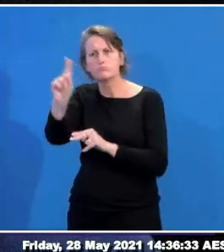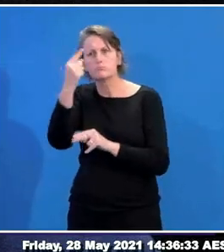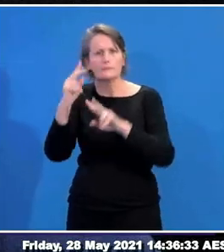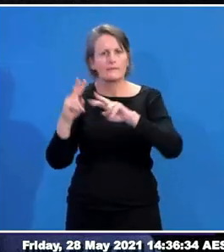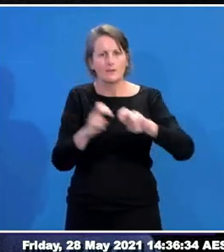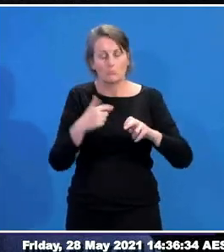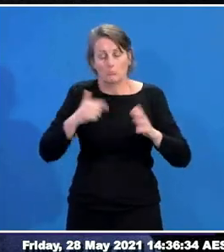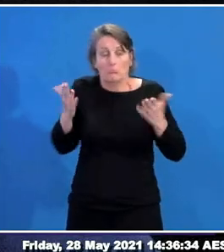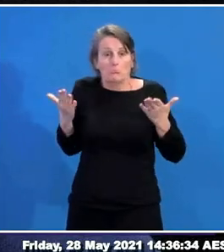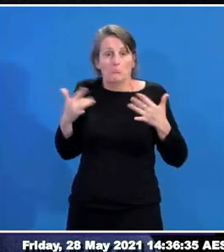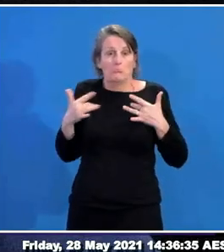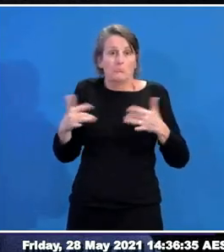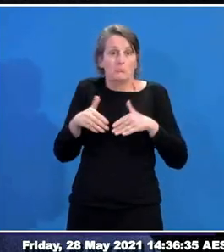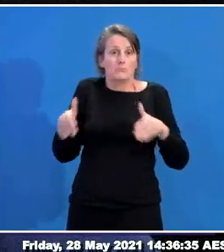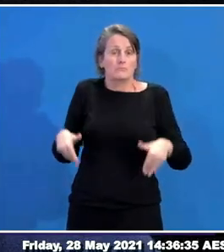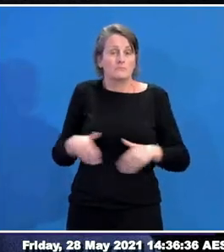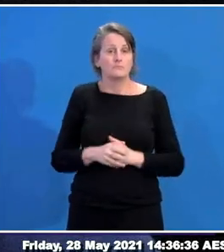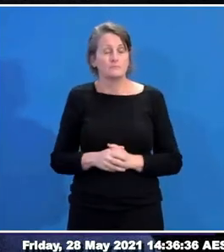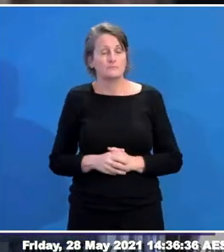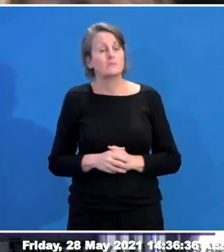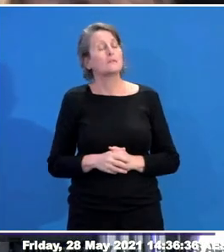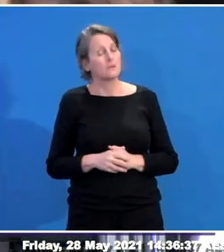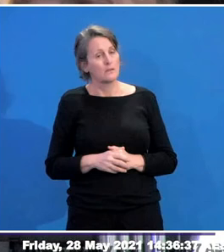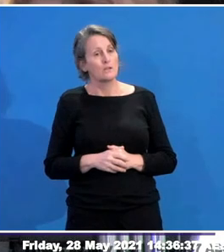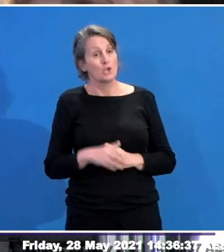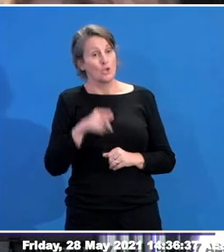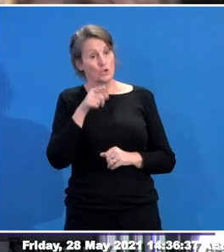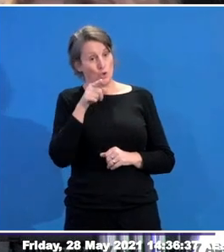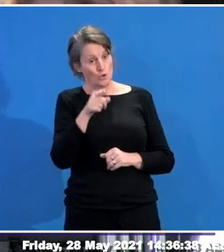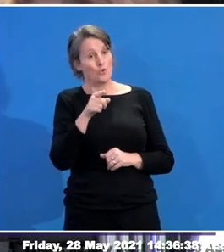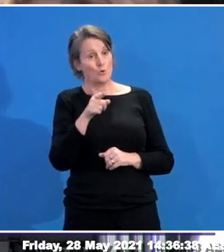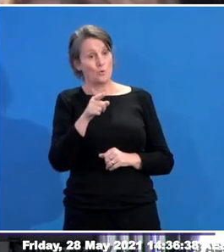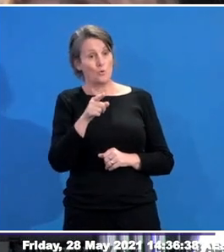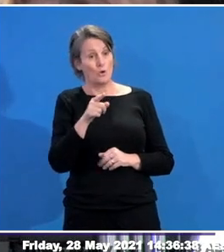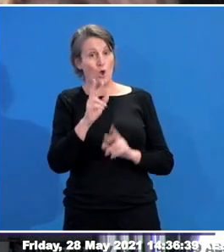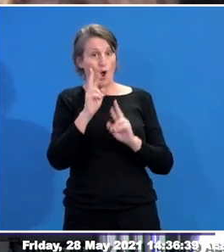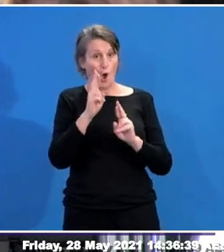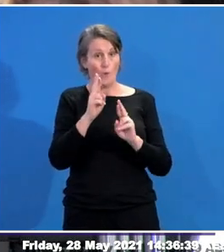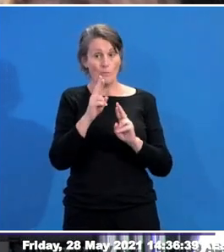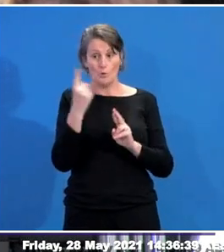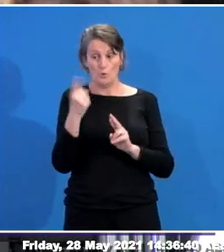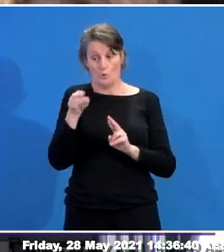relate to their governance obligations. In a sense you are relying on the probity of the service provider